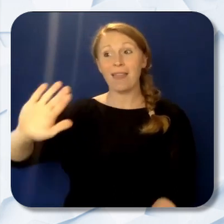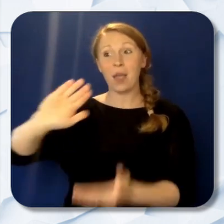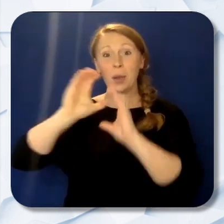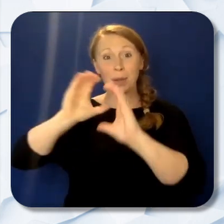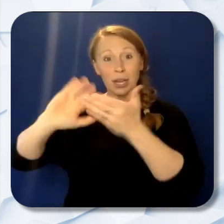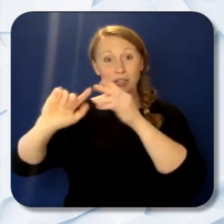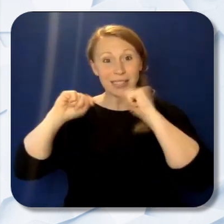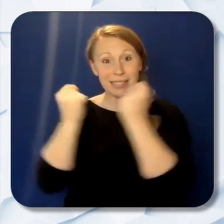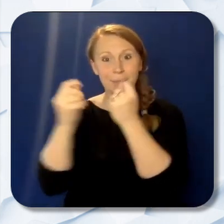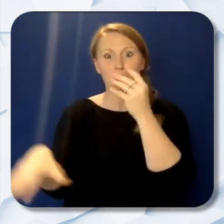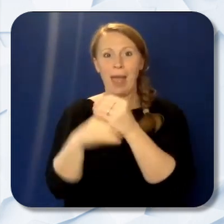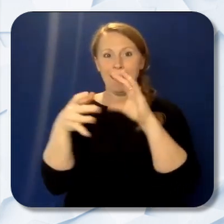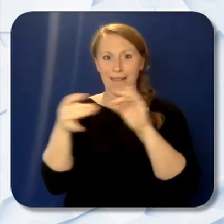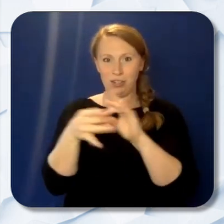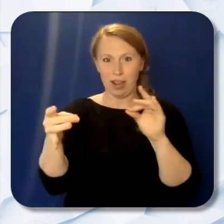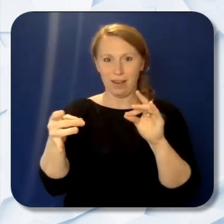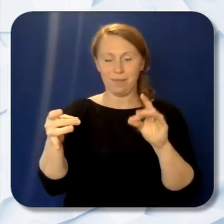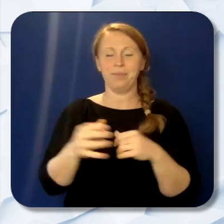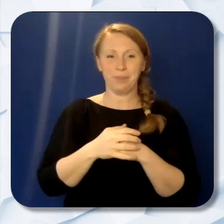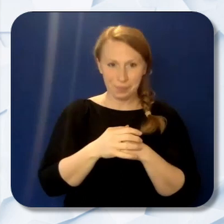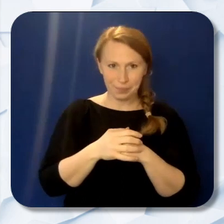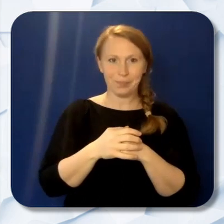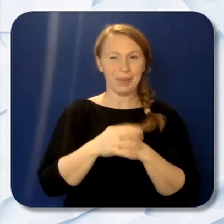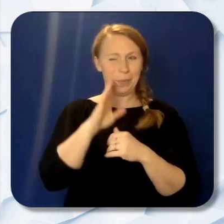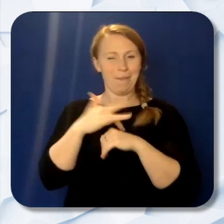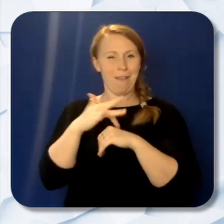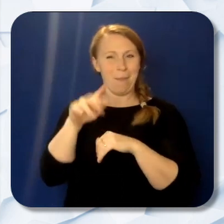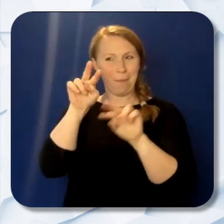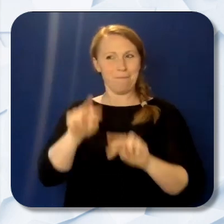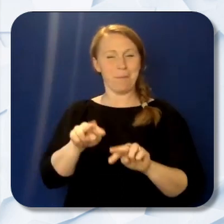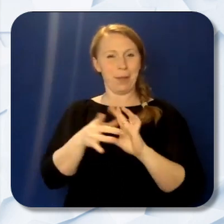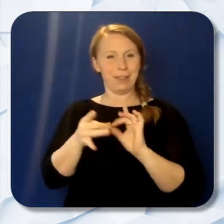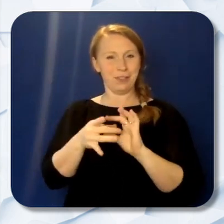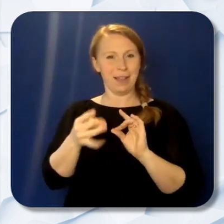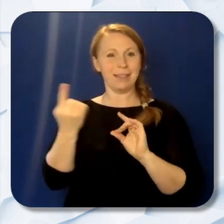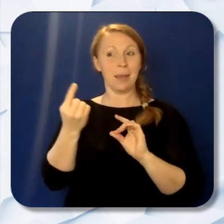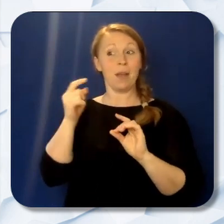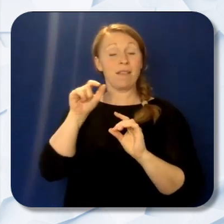that in the chat image. Counselors@CDE.ca.Gov: and someone can get back to you about how you can